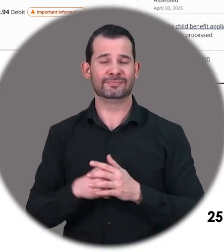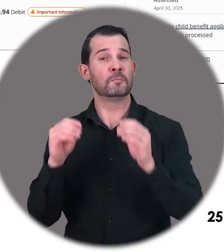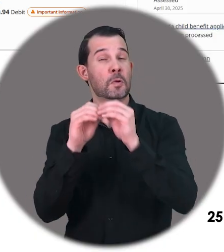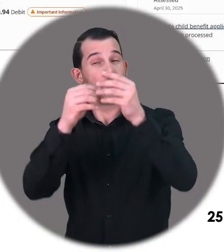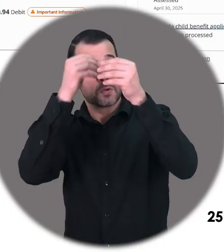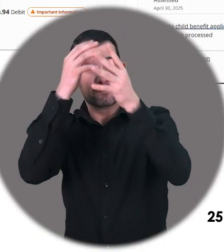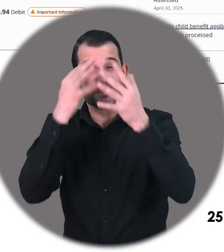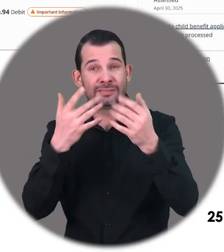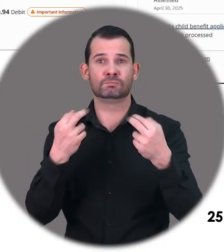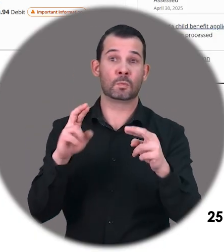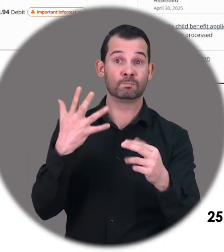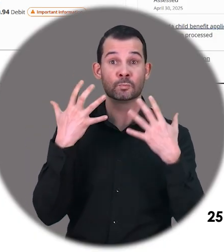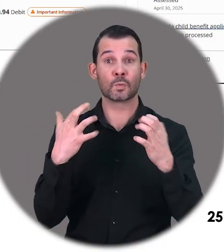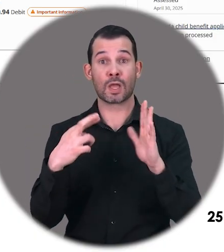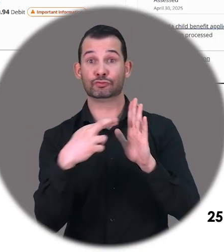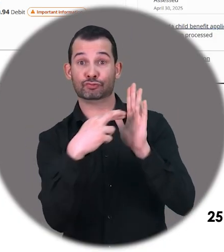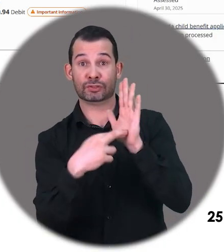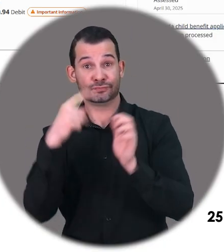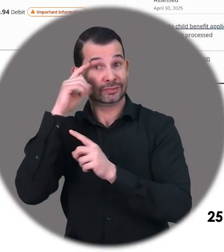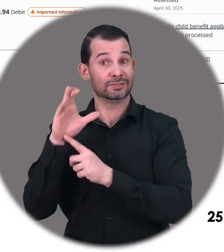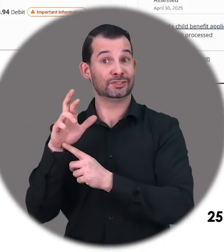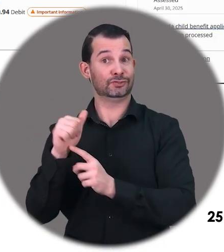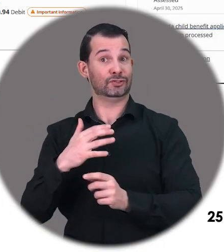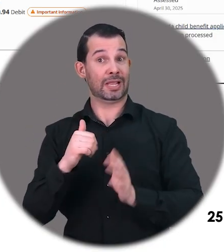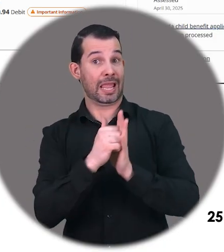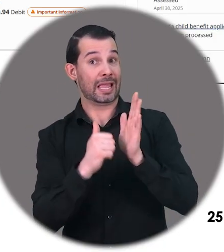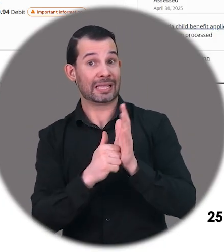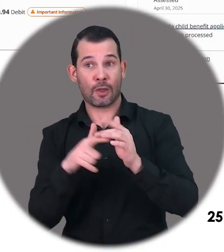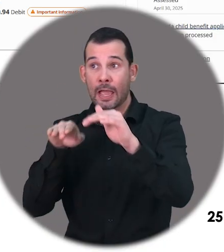For more information, or to register for a CRA account